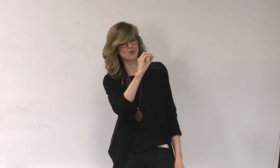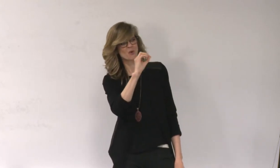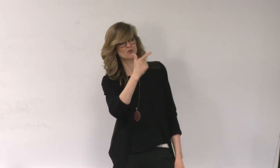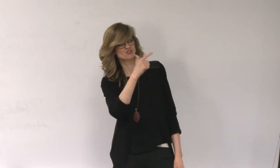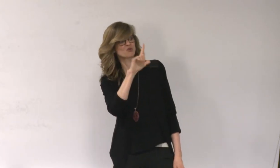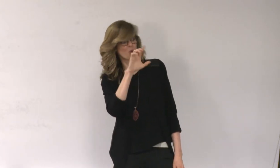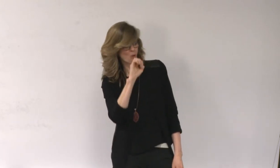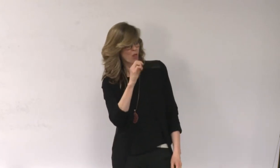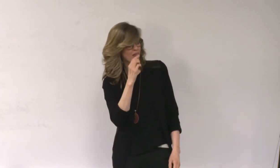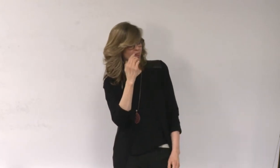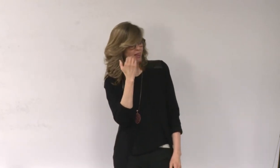"GOOGLE."